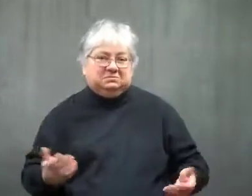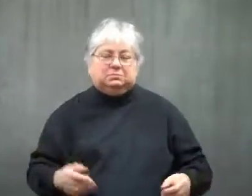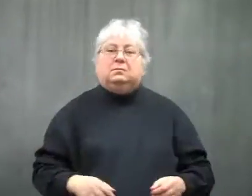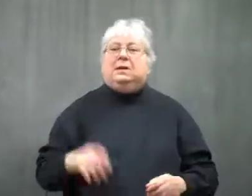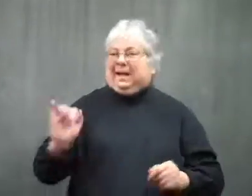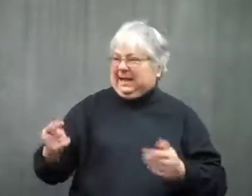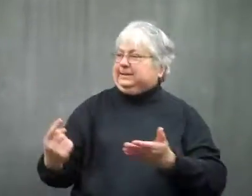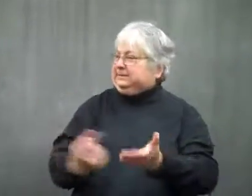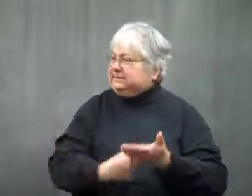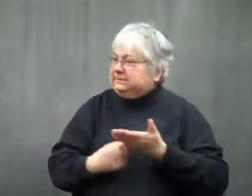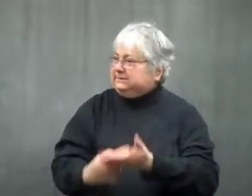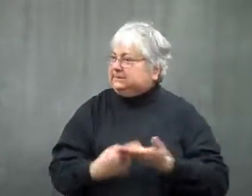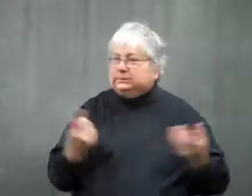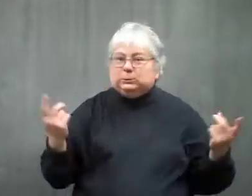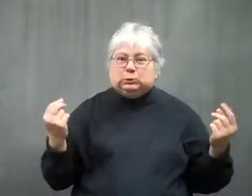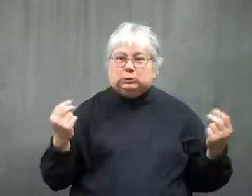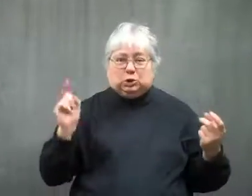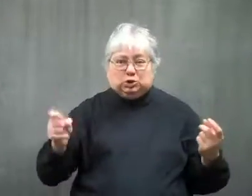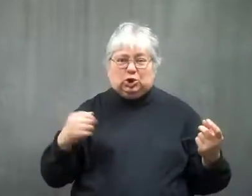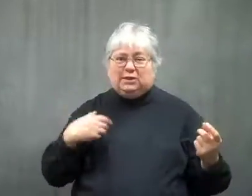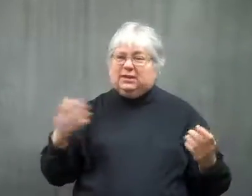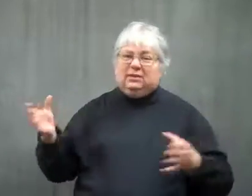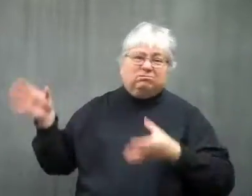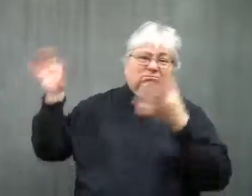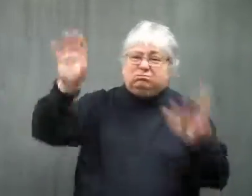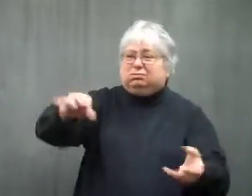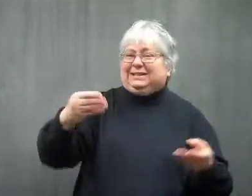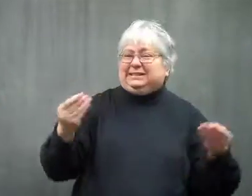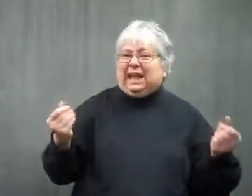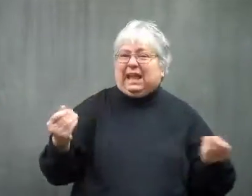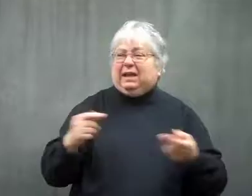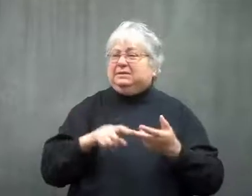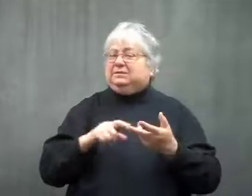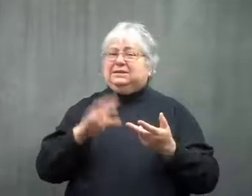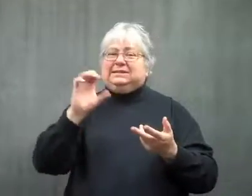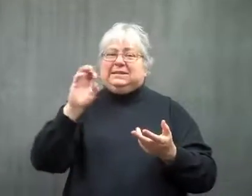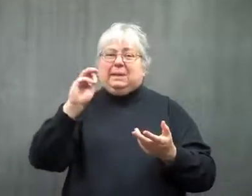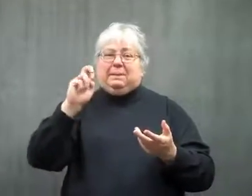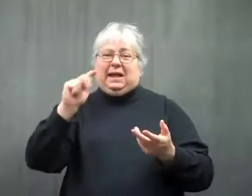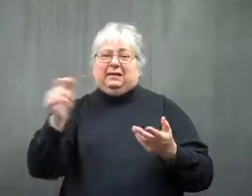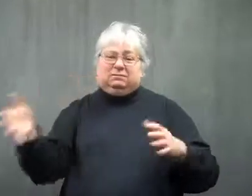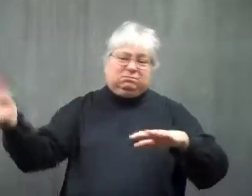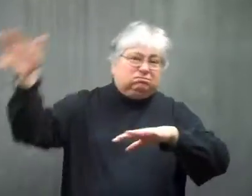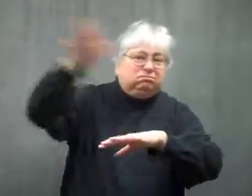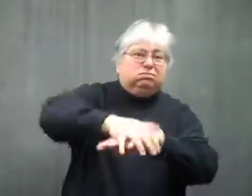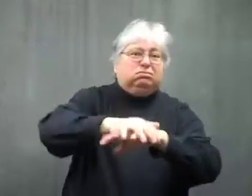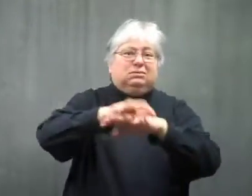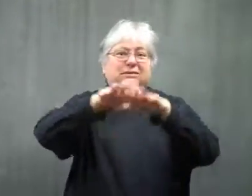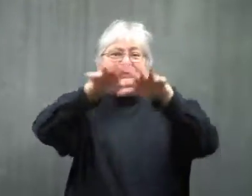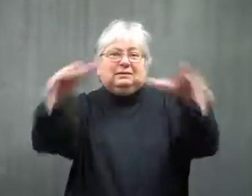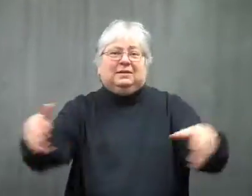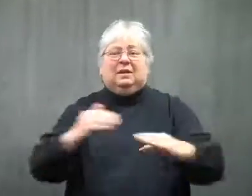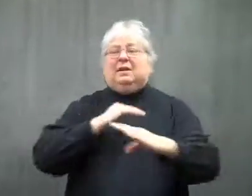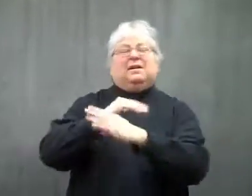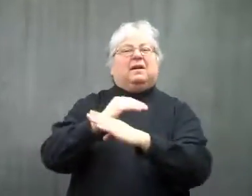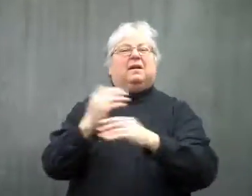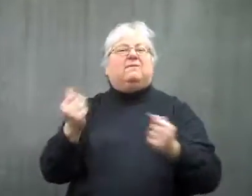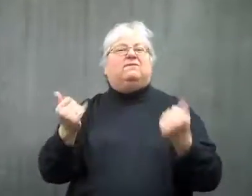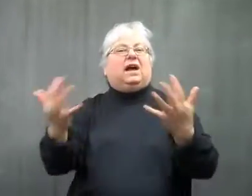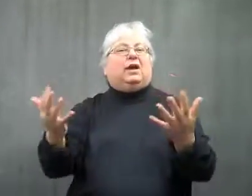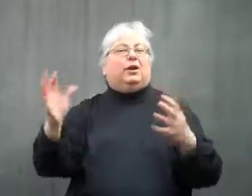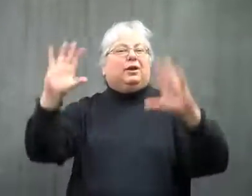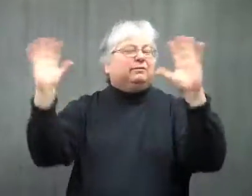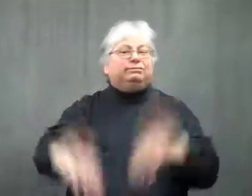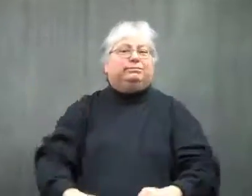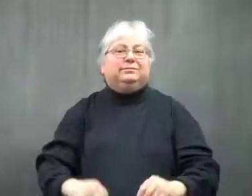They discussed pouring sand and cement on the reactors to snuff out any fires